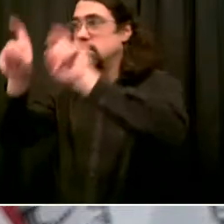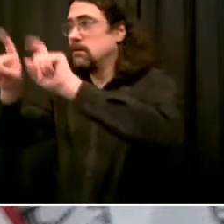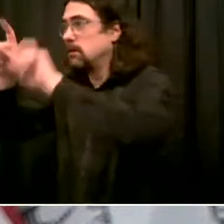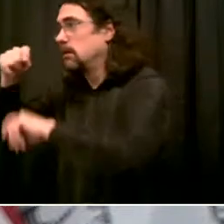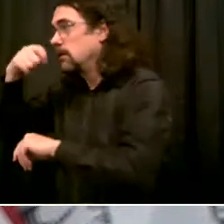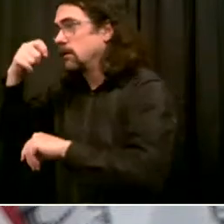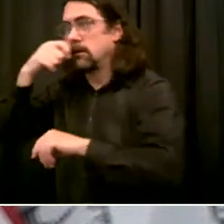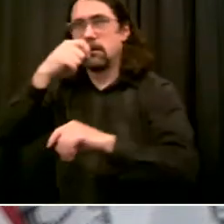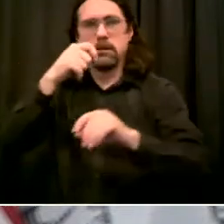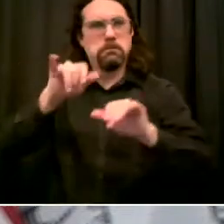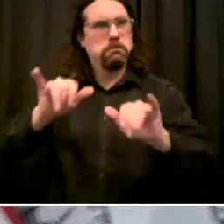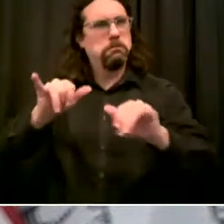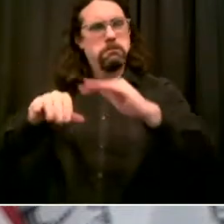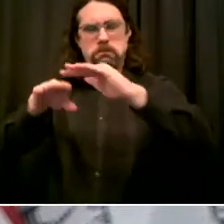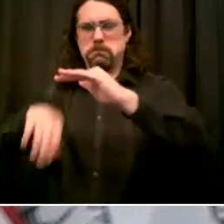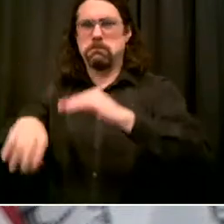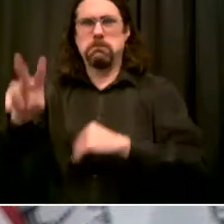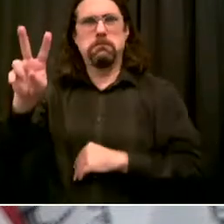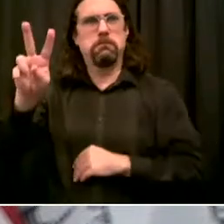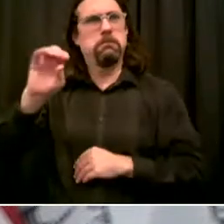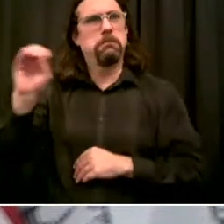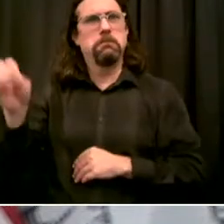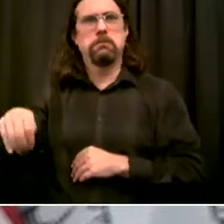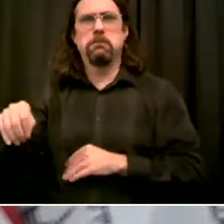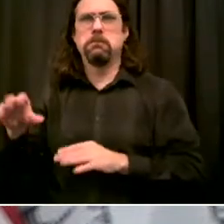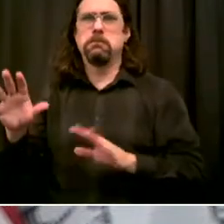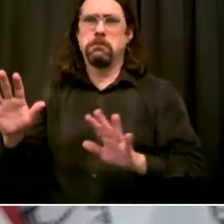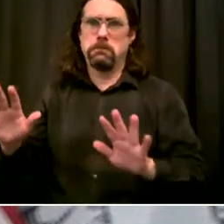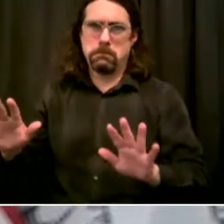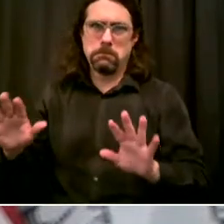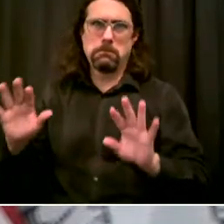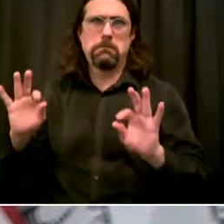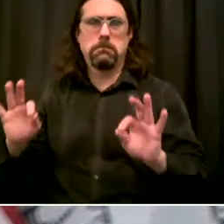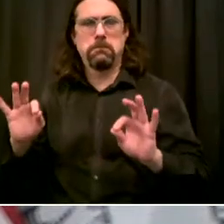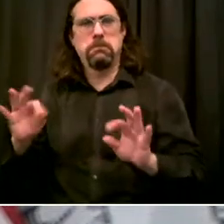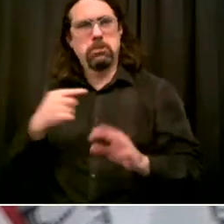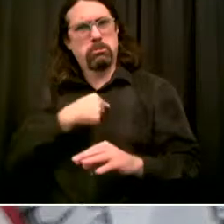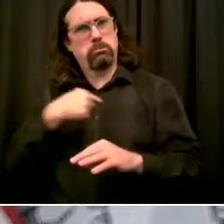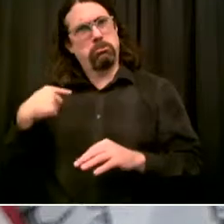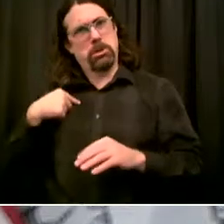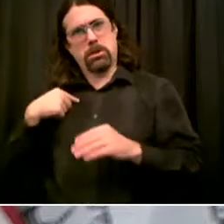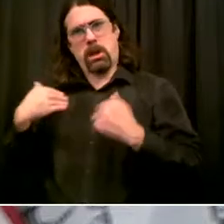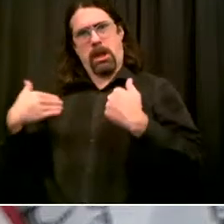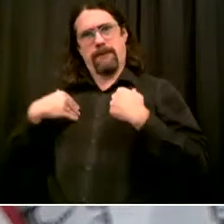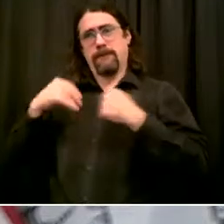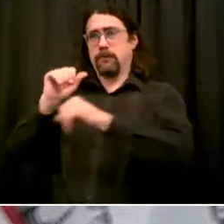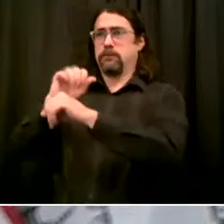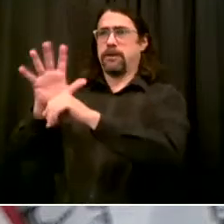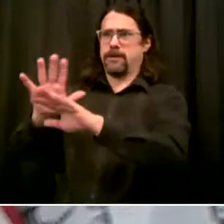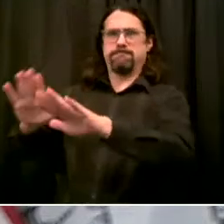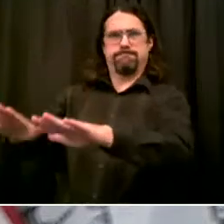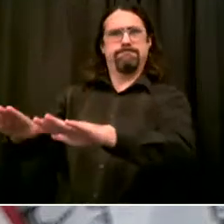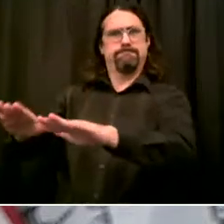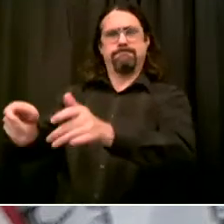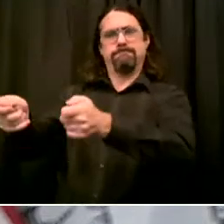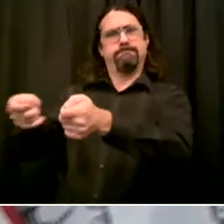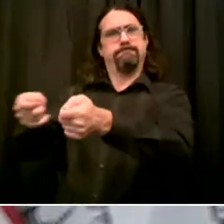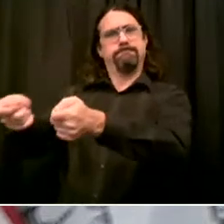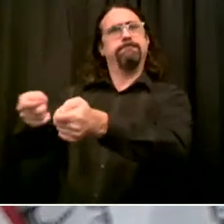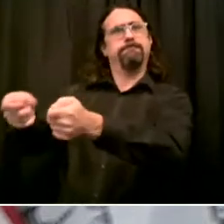SEE IS A HUGE NNBEUMR OF PEOPLE